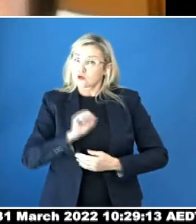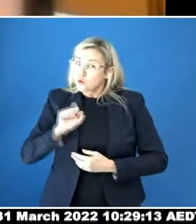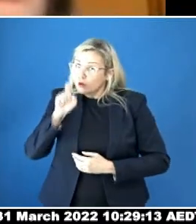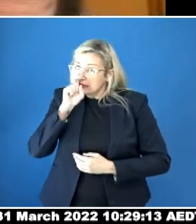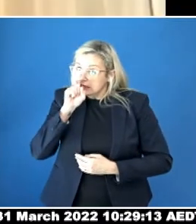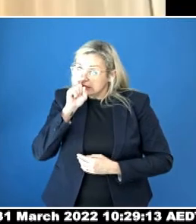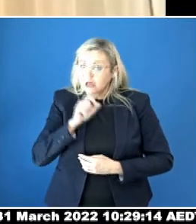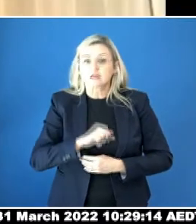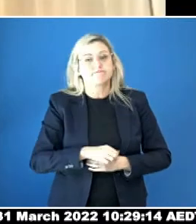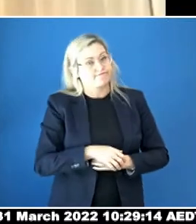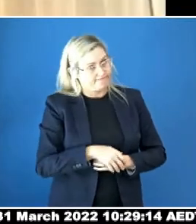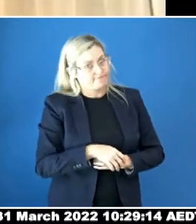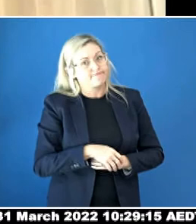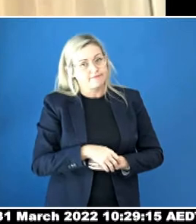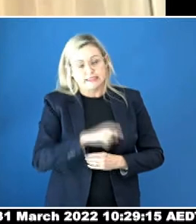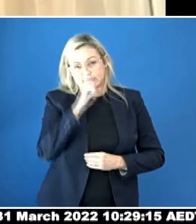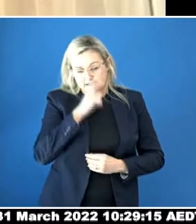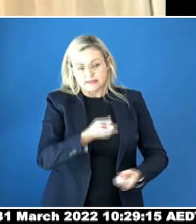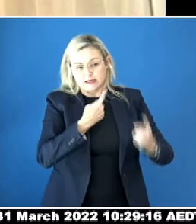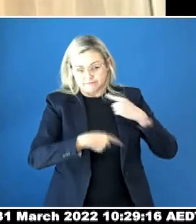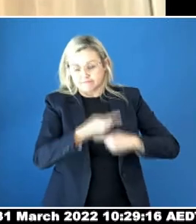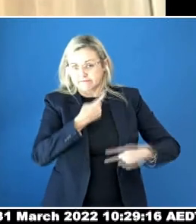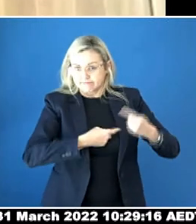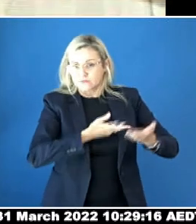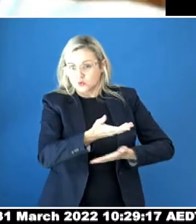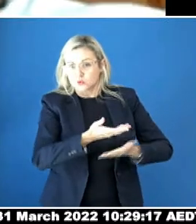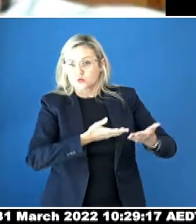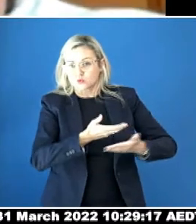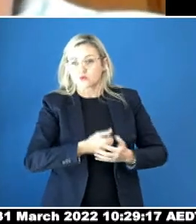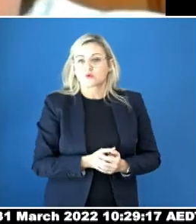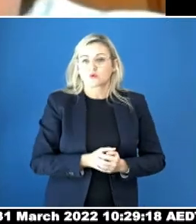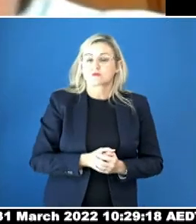Your sister.